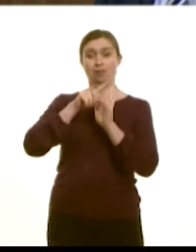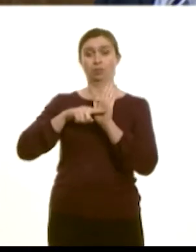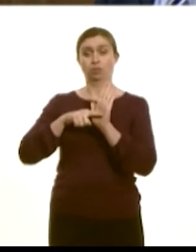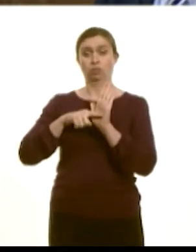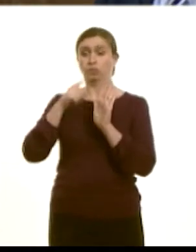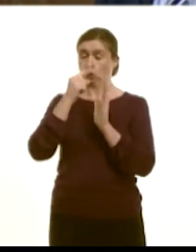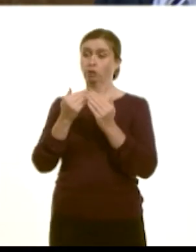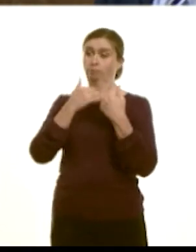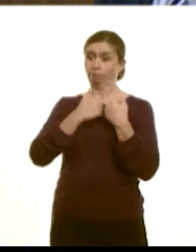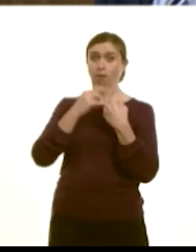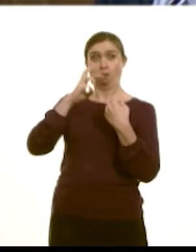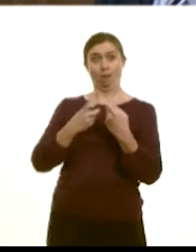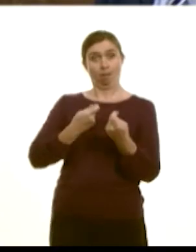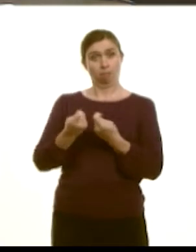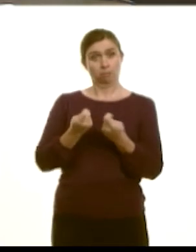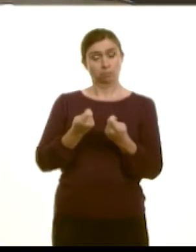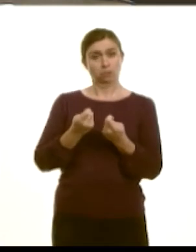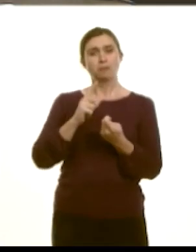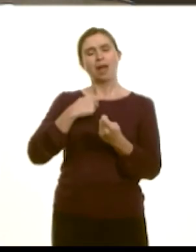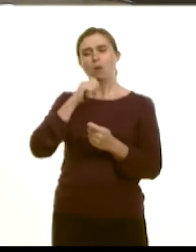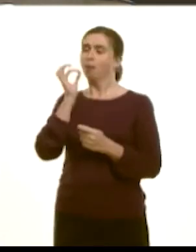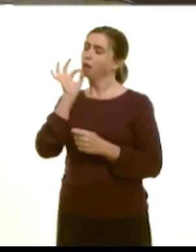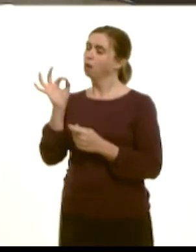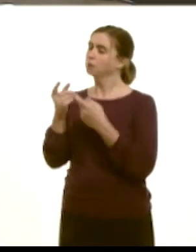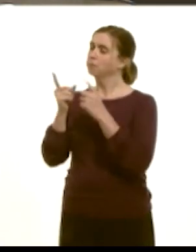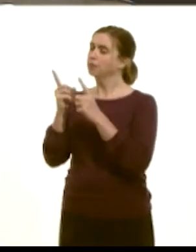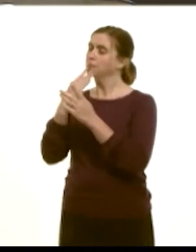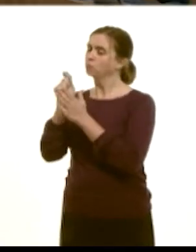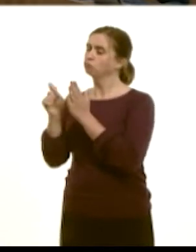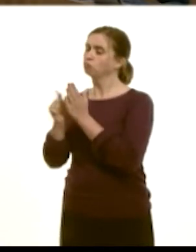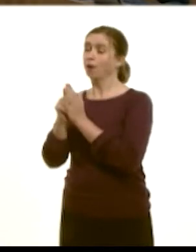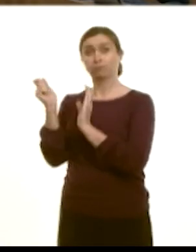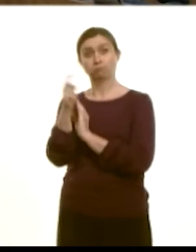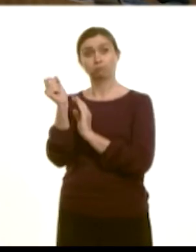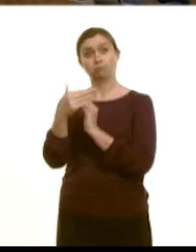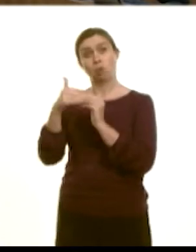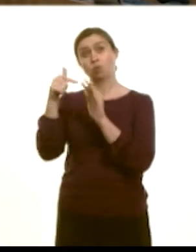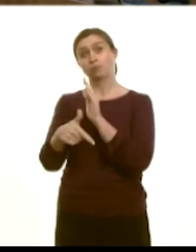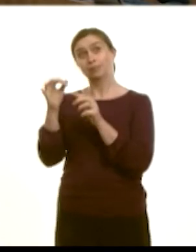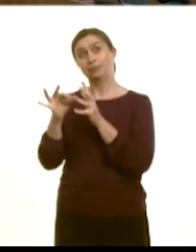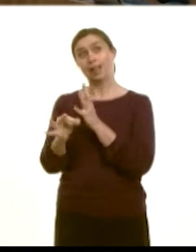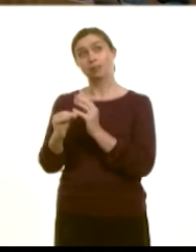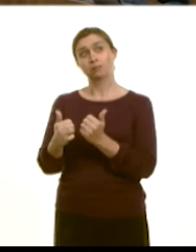However, I will ask the Minister to write to you with any details that he may have.